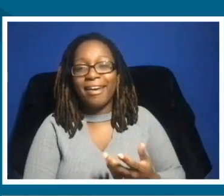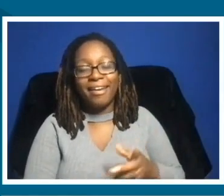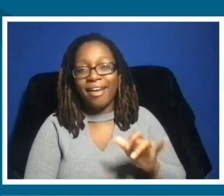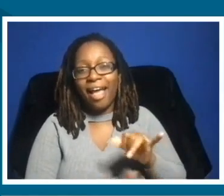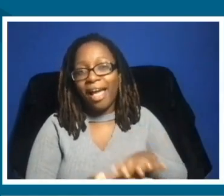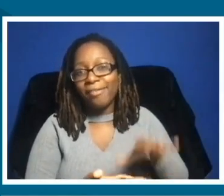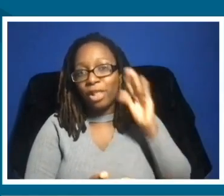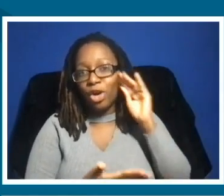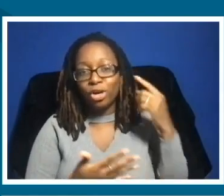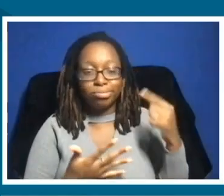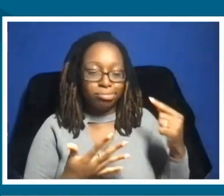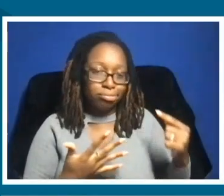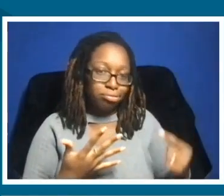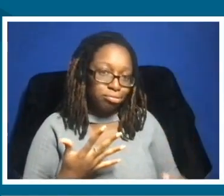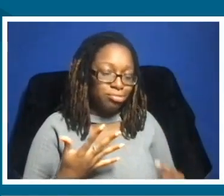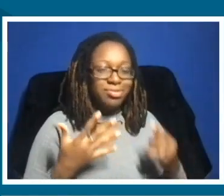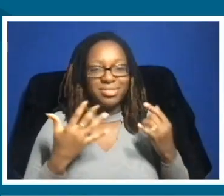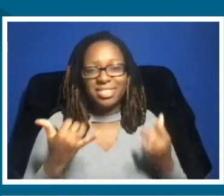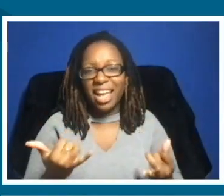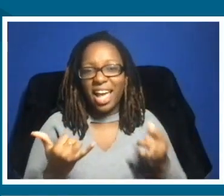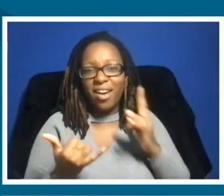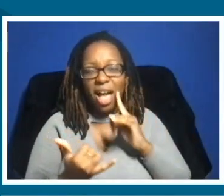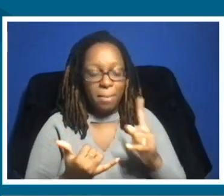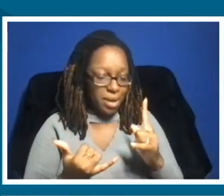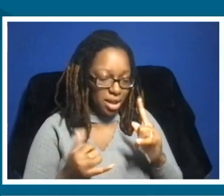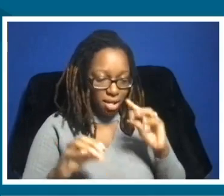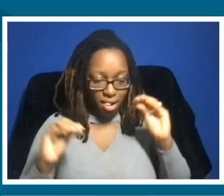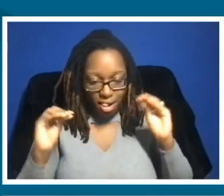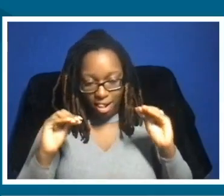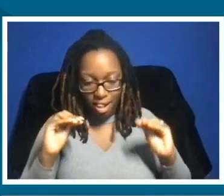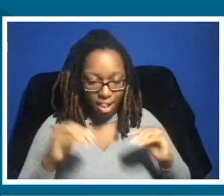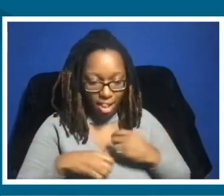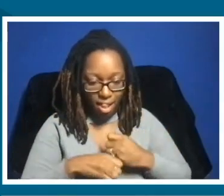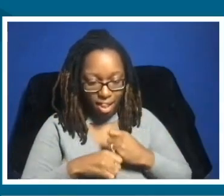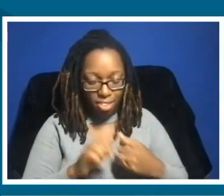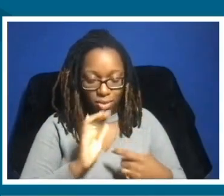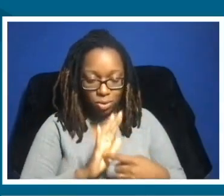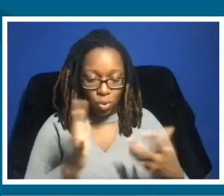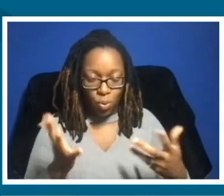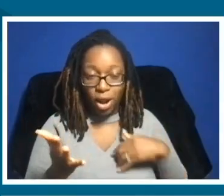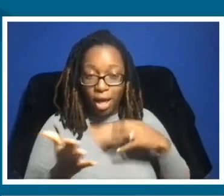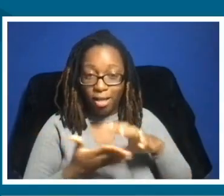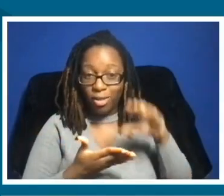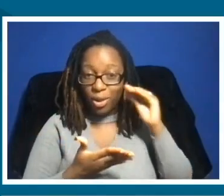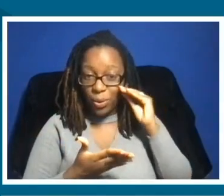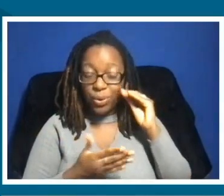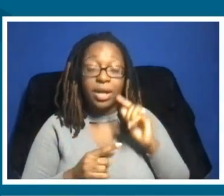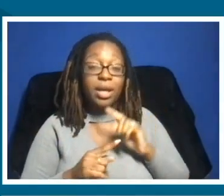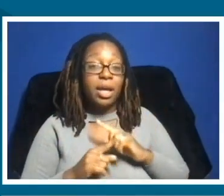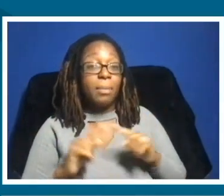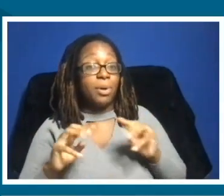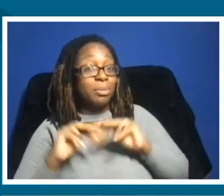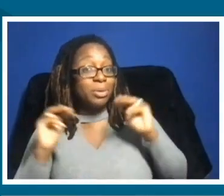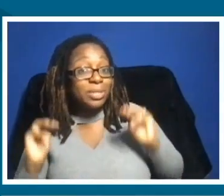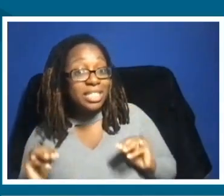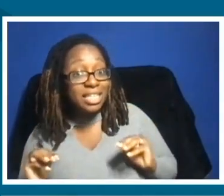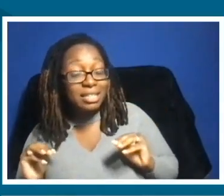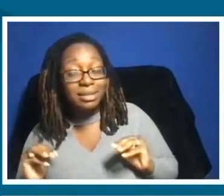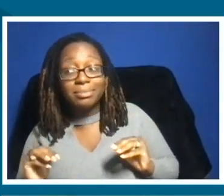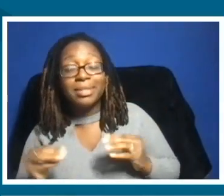going to put it in this you know package and to show what i've learned but in museums it's not just important to show